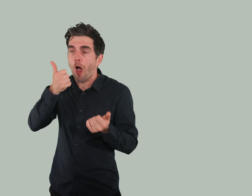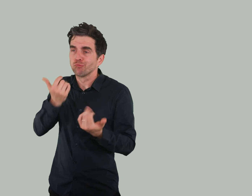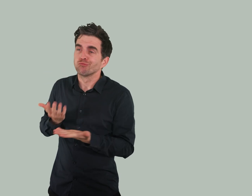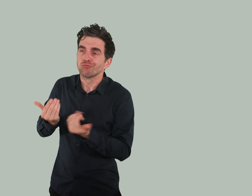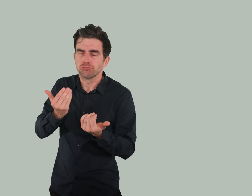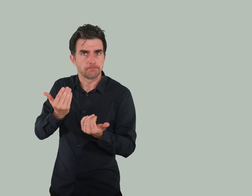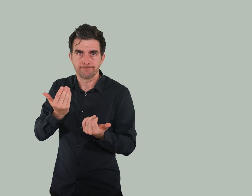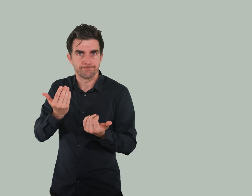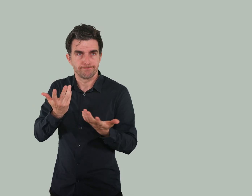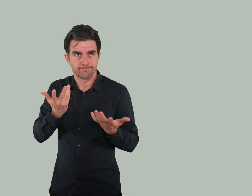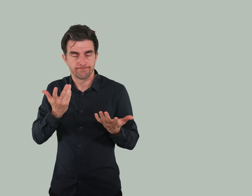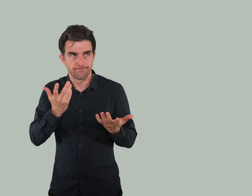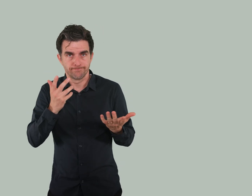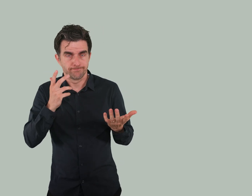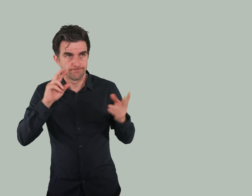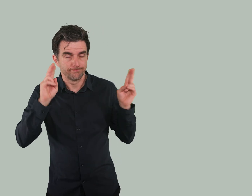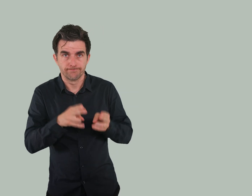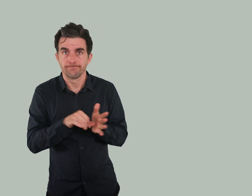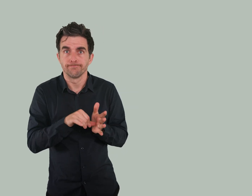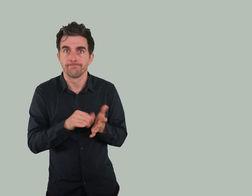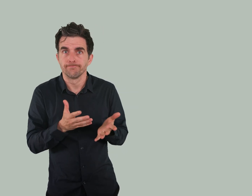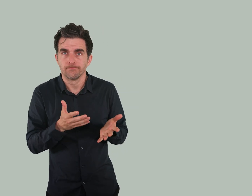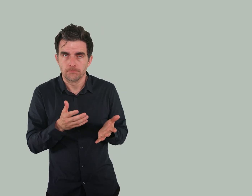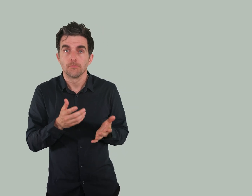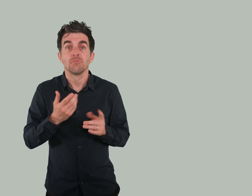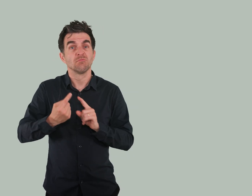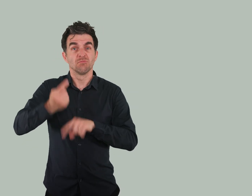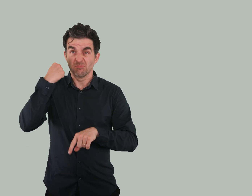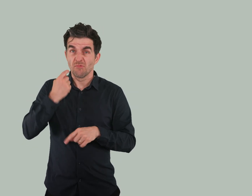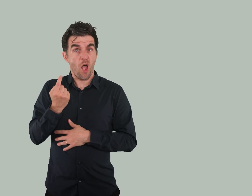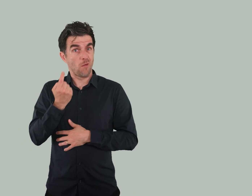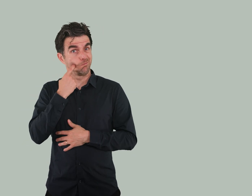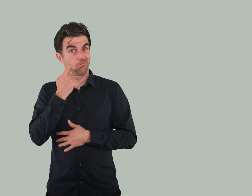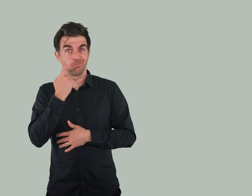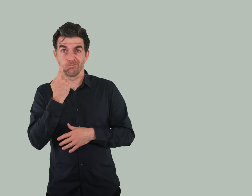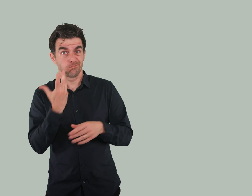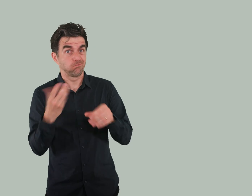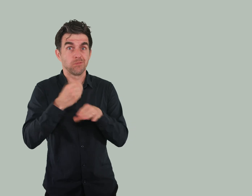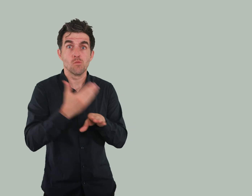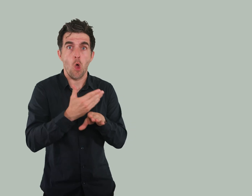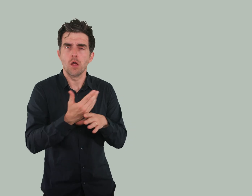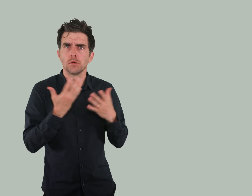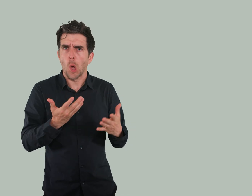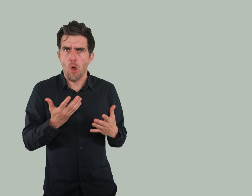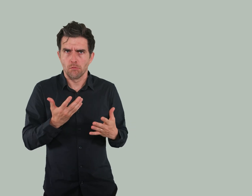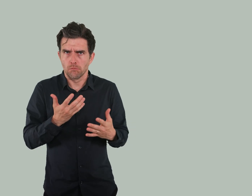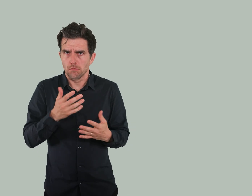to those without experience. Work that once offered a relatively straightforward way in